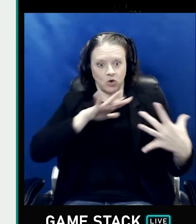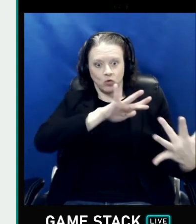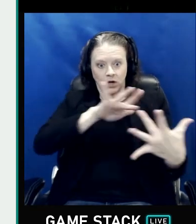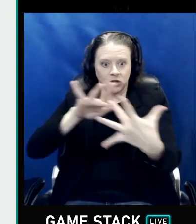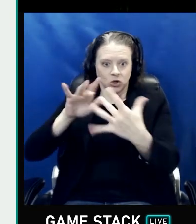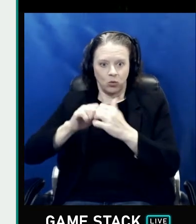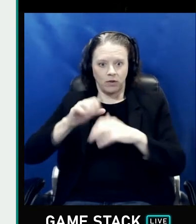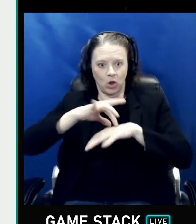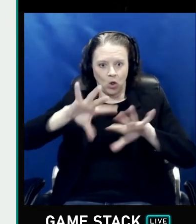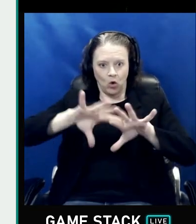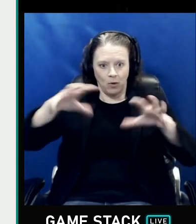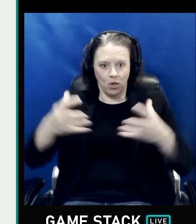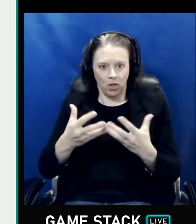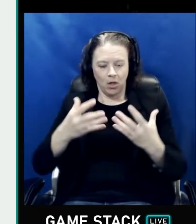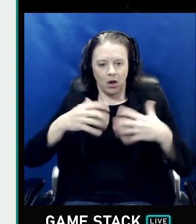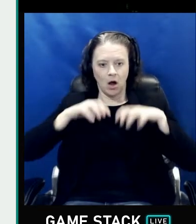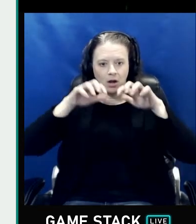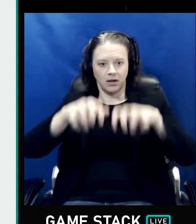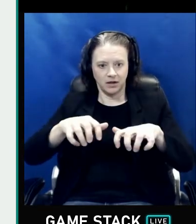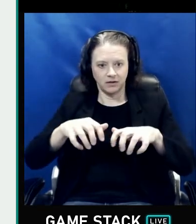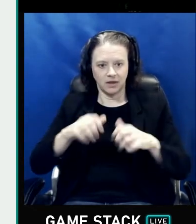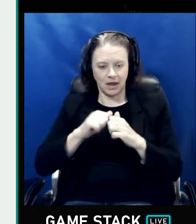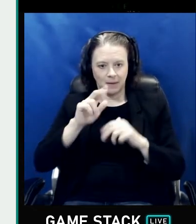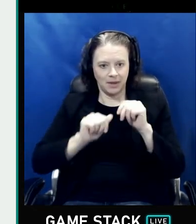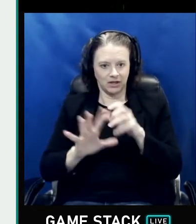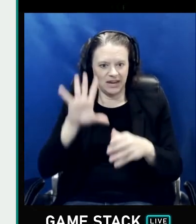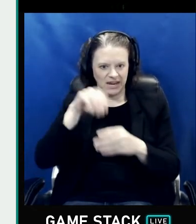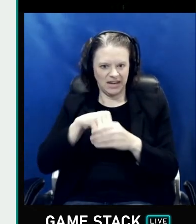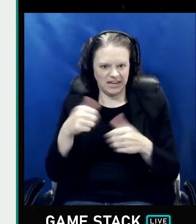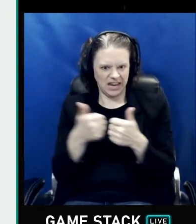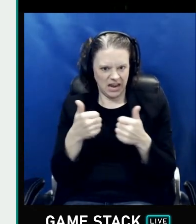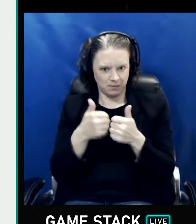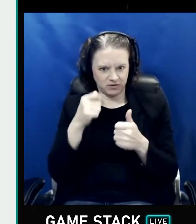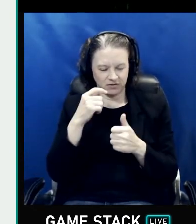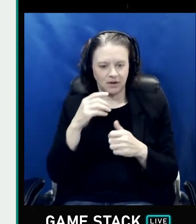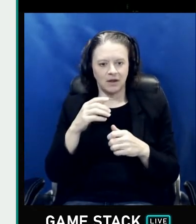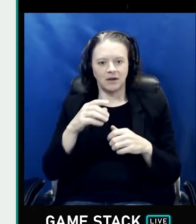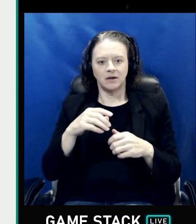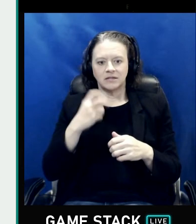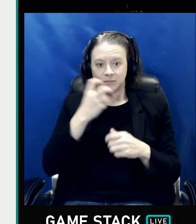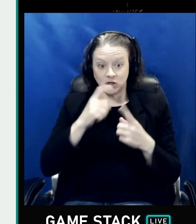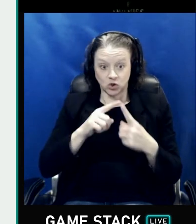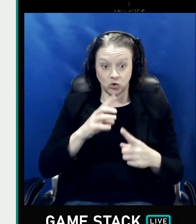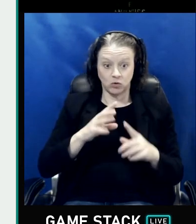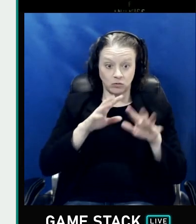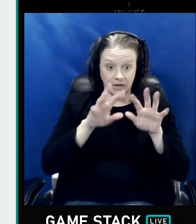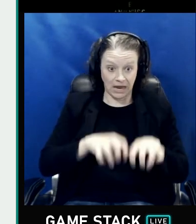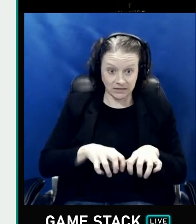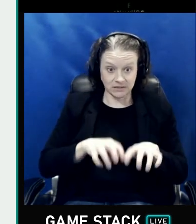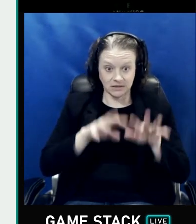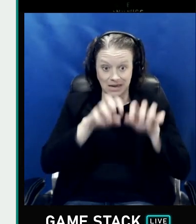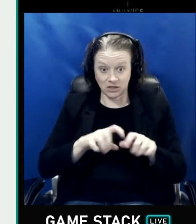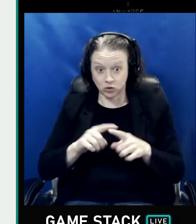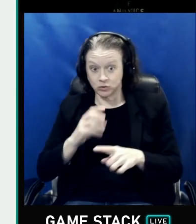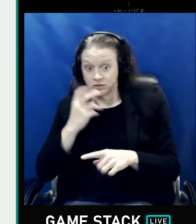with built-in games for everyone. Features: Speech to text, text to speech, translation. This is a great way for you to grow your